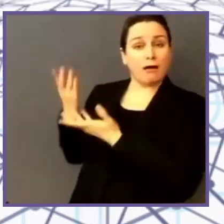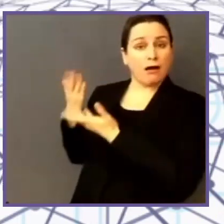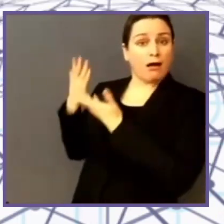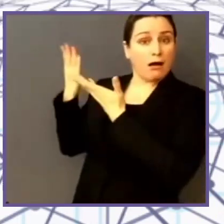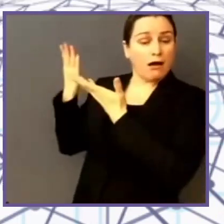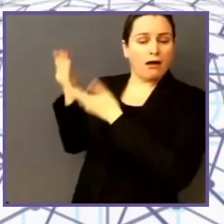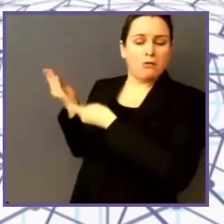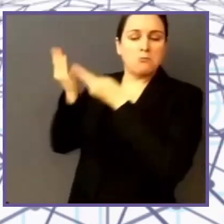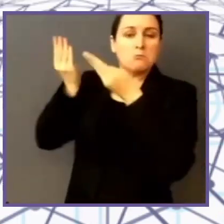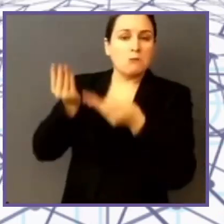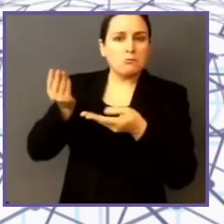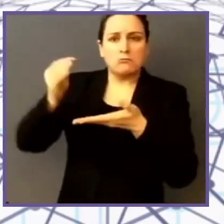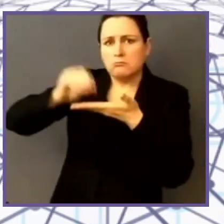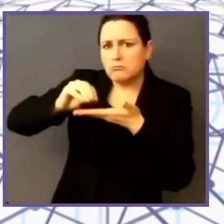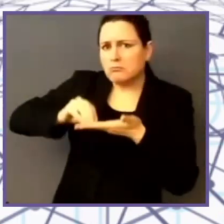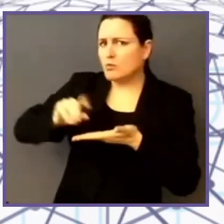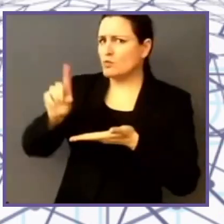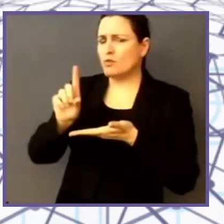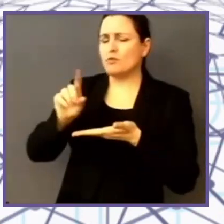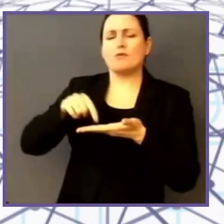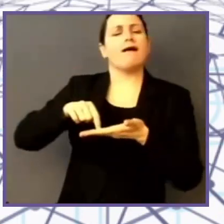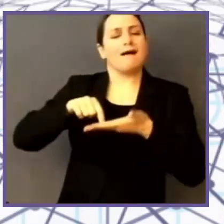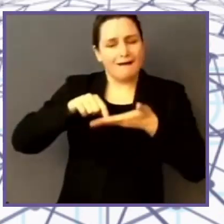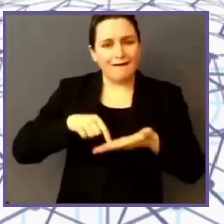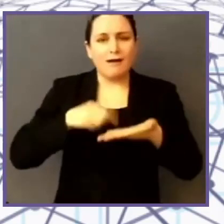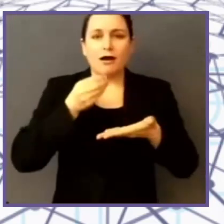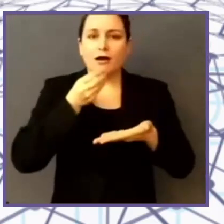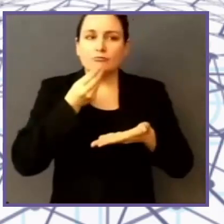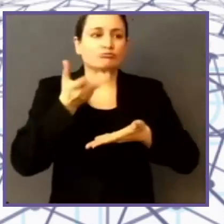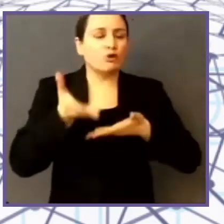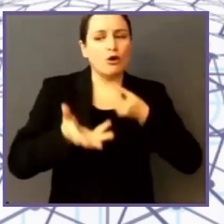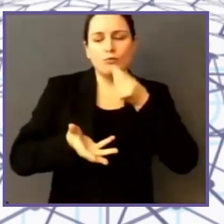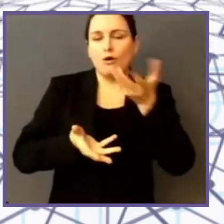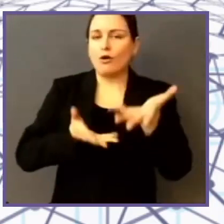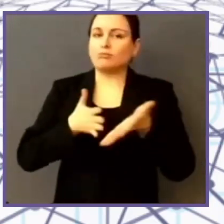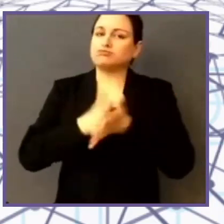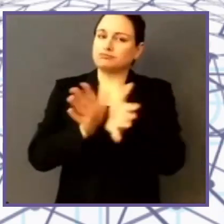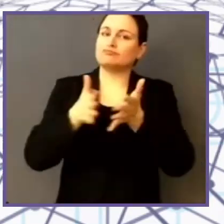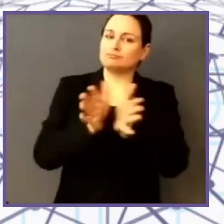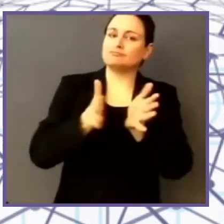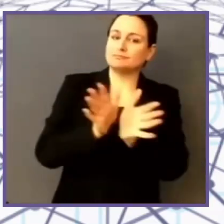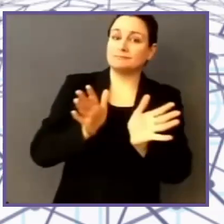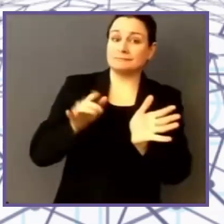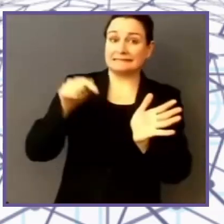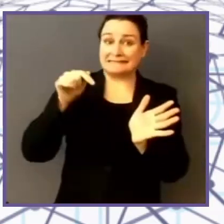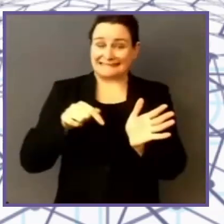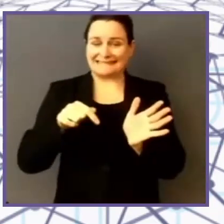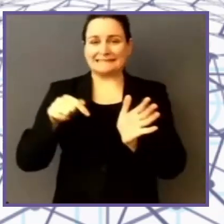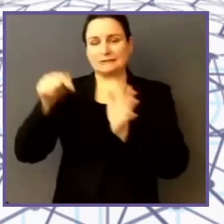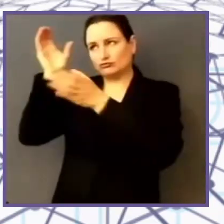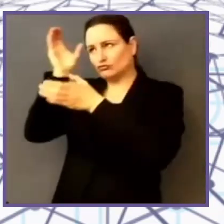ways of bringing together communities and working towards a cause. The question we pose with this project is this.